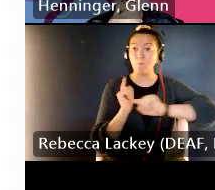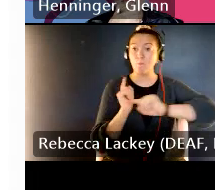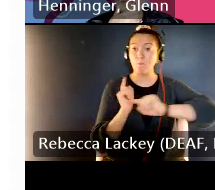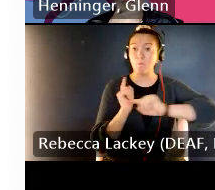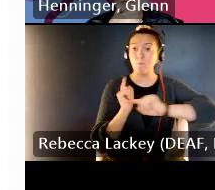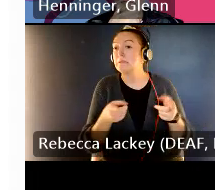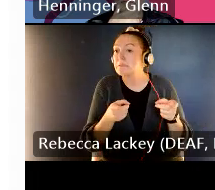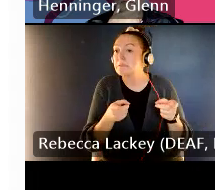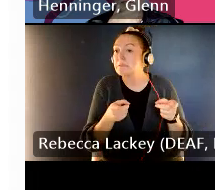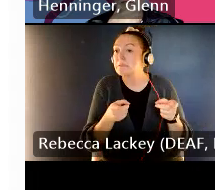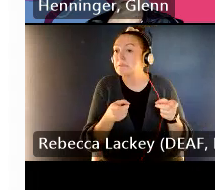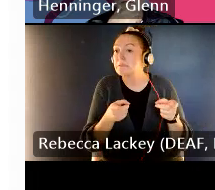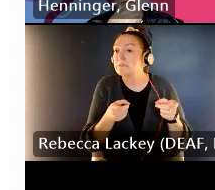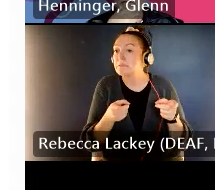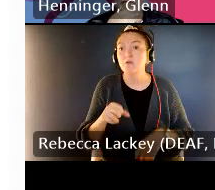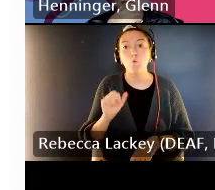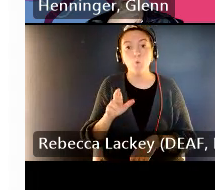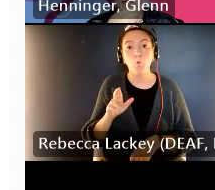speeding and cut through traffic.